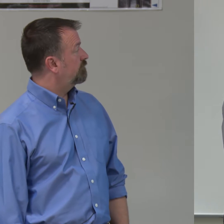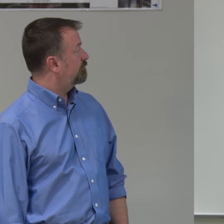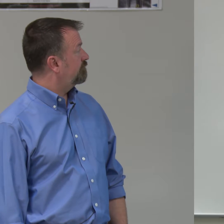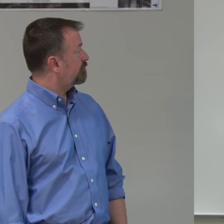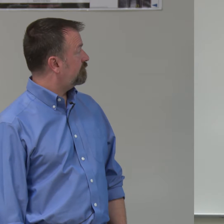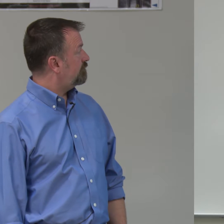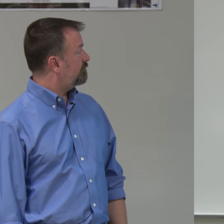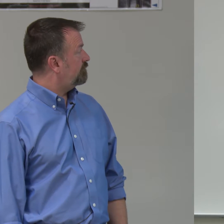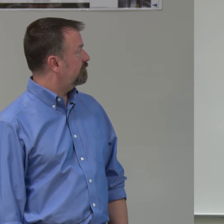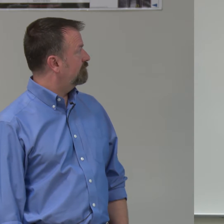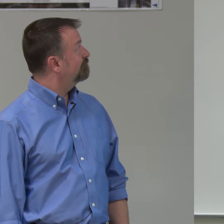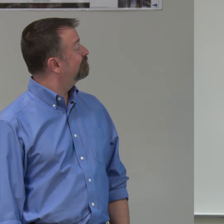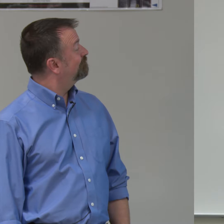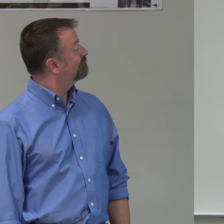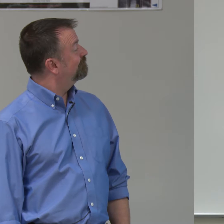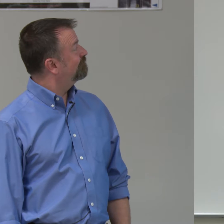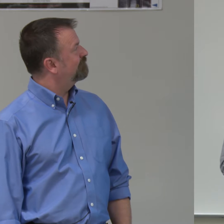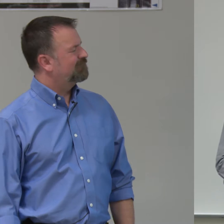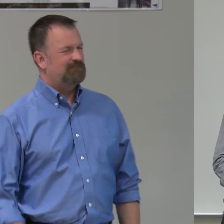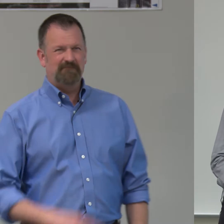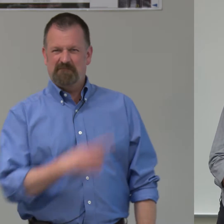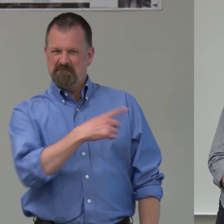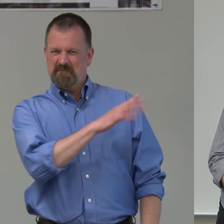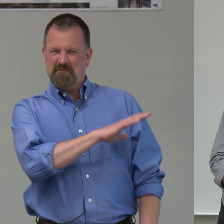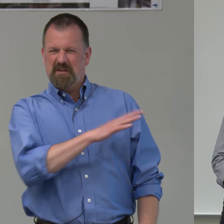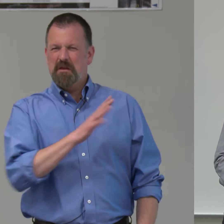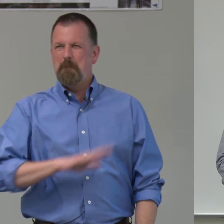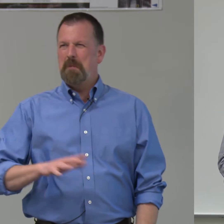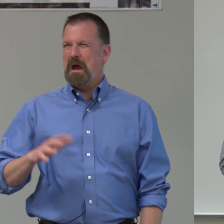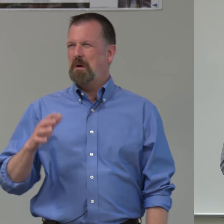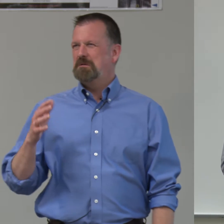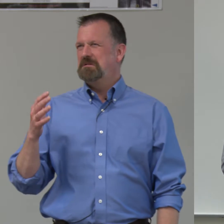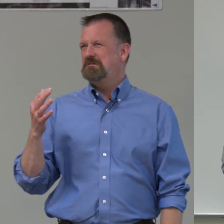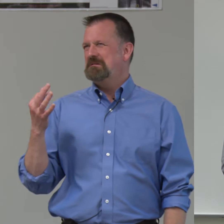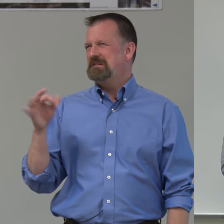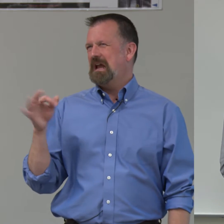So at this time, which is sort of the late 1980s,